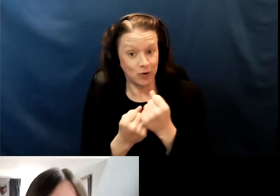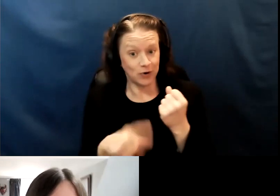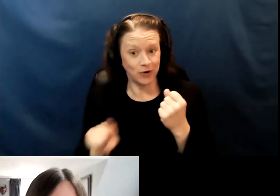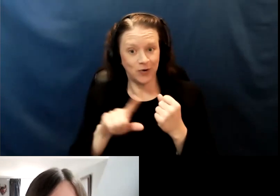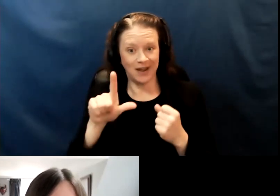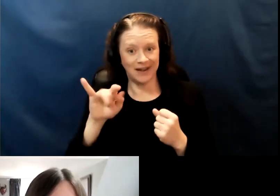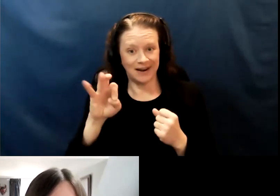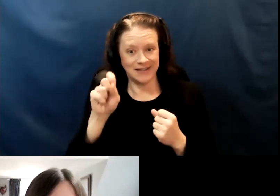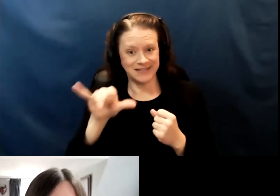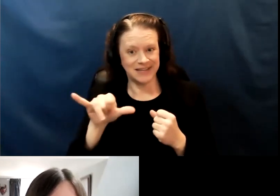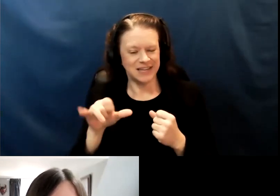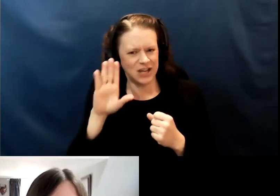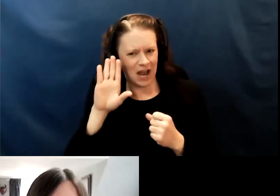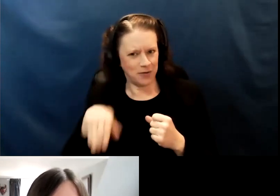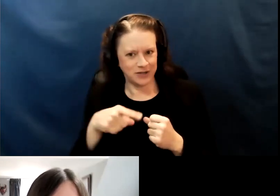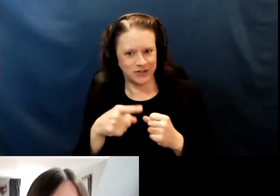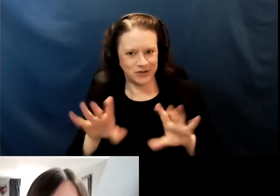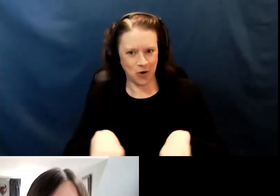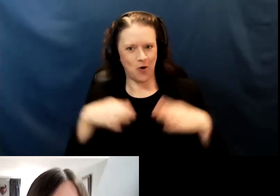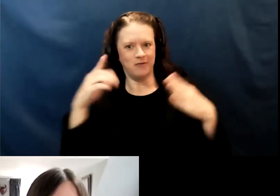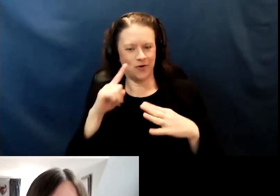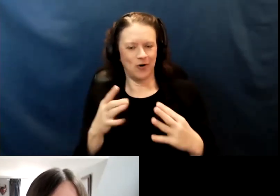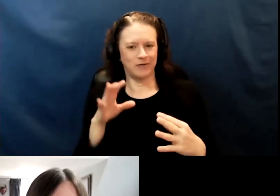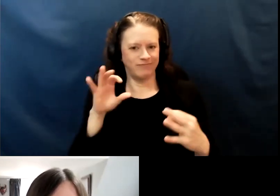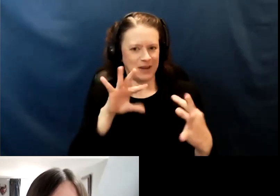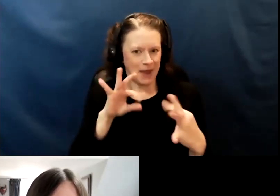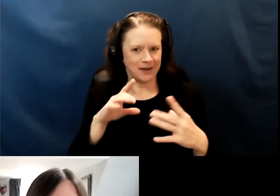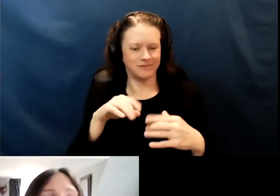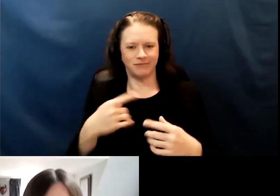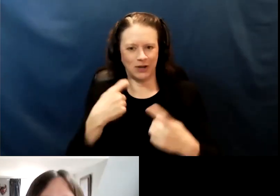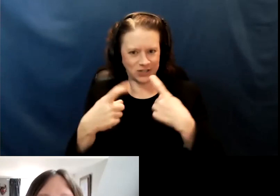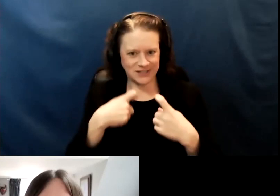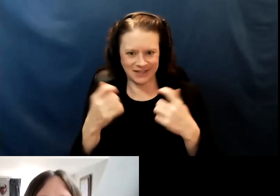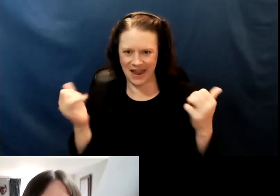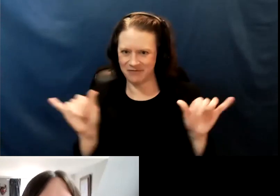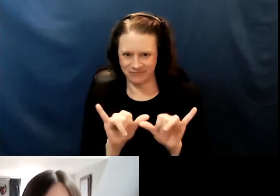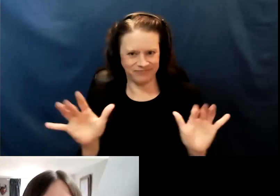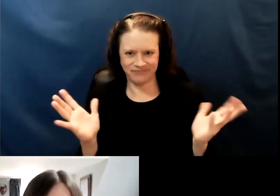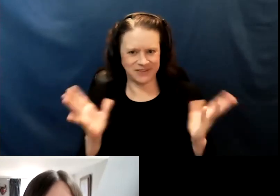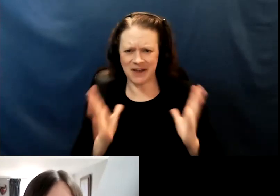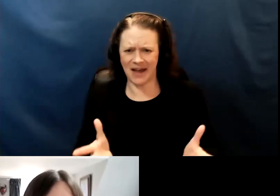also. I know is open for questions and for feedback too. We're all here to help. So please reach out with questions.